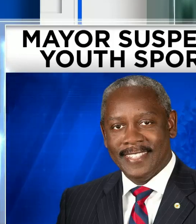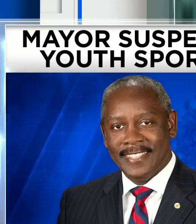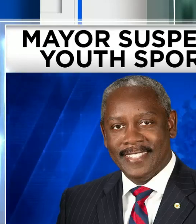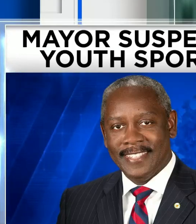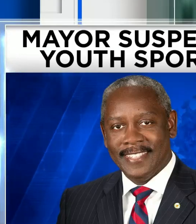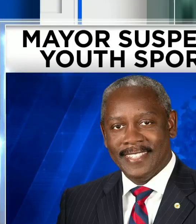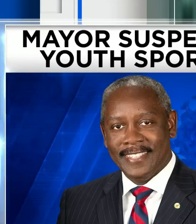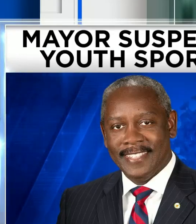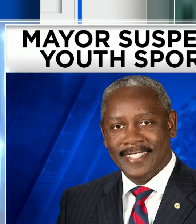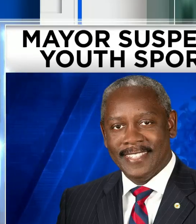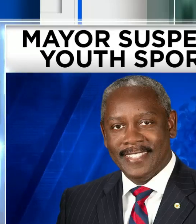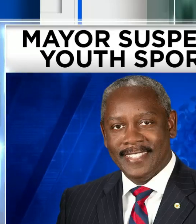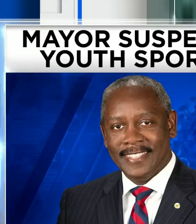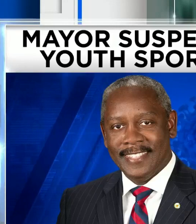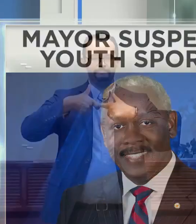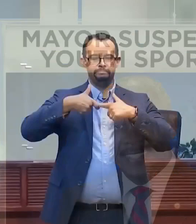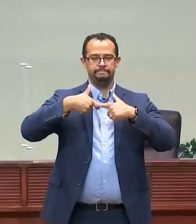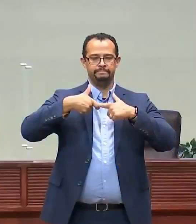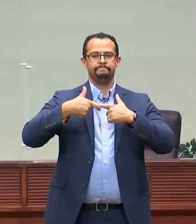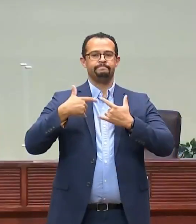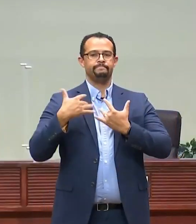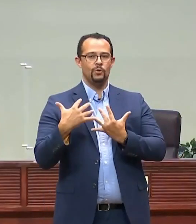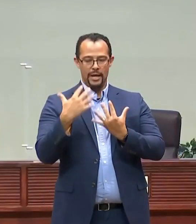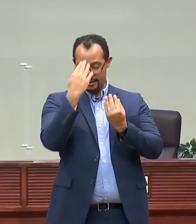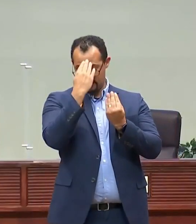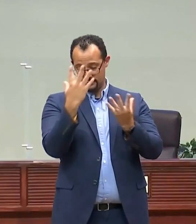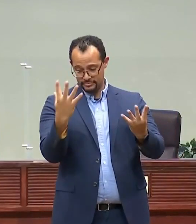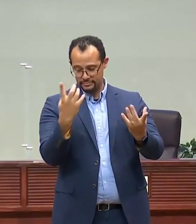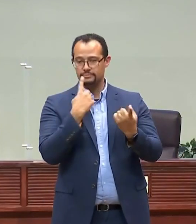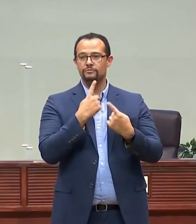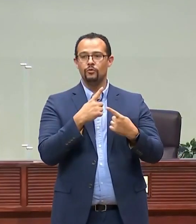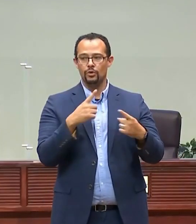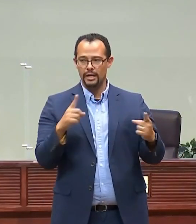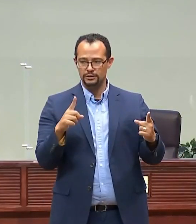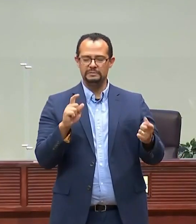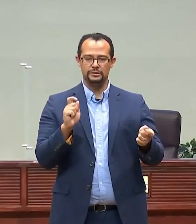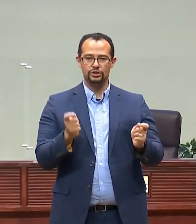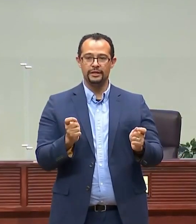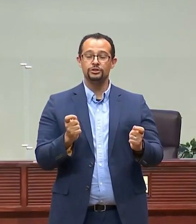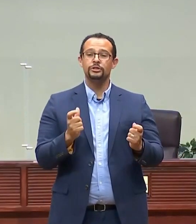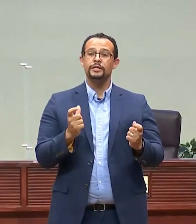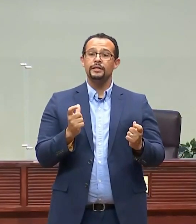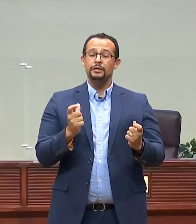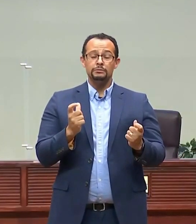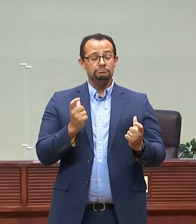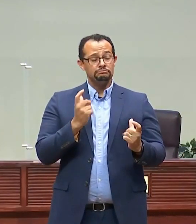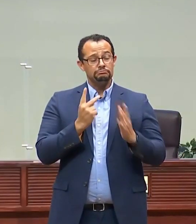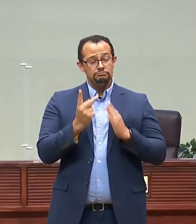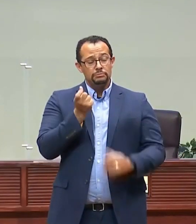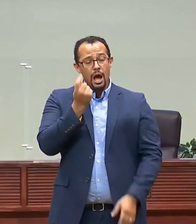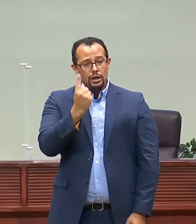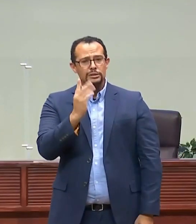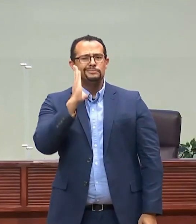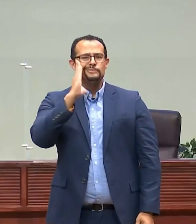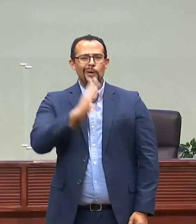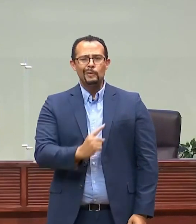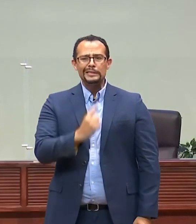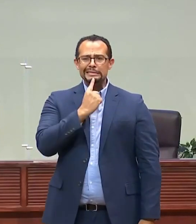NO OUTBREAKS HAVE BEEN TIED TO THE EVENT FOR THE MAYOR SAYS BECAUSE OF THE SURGE IN CASES. HE THINKS IT'S TOO